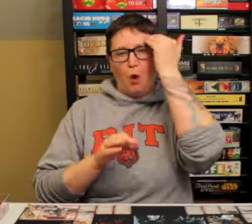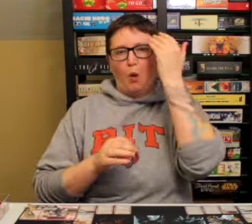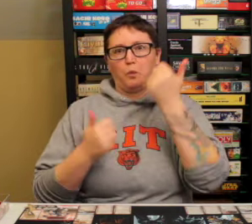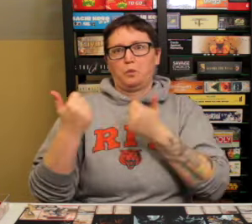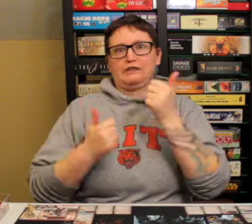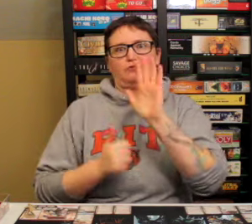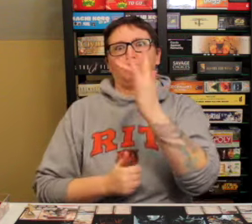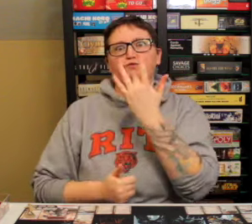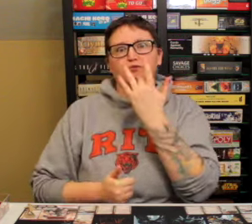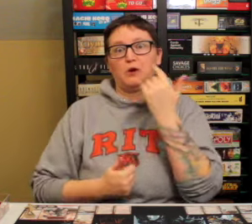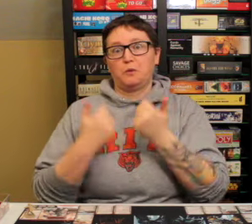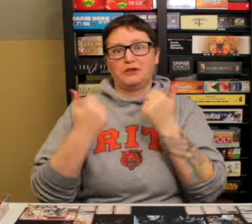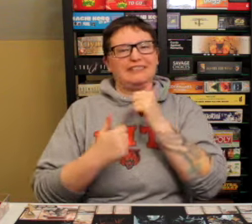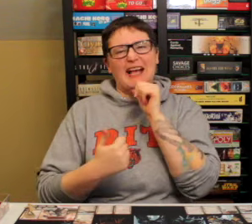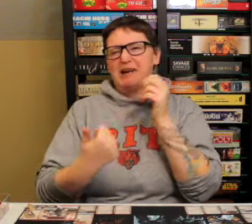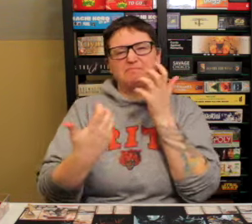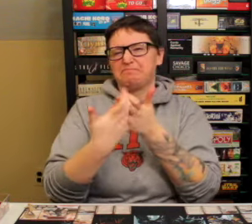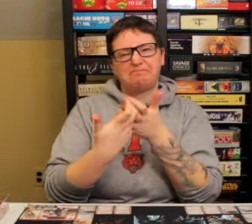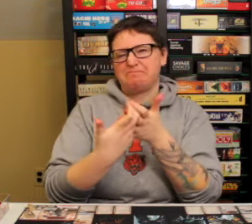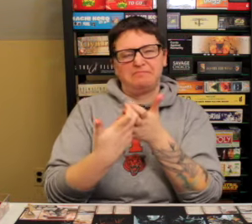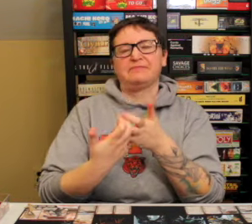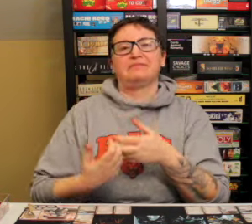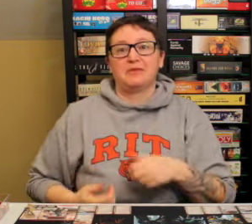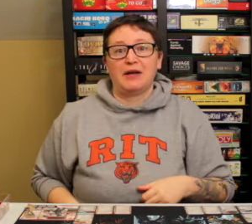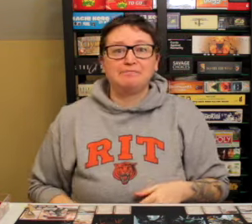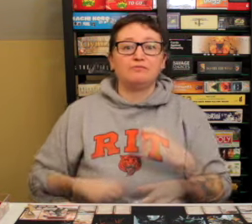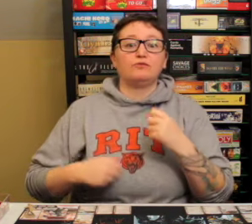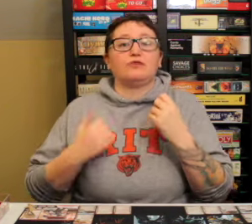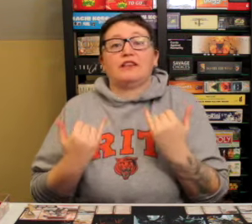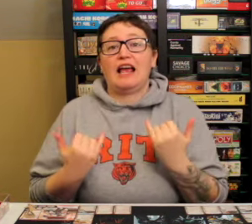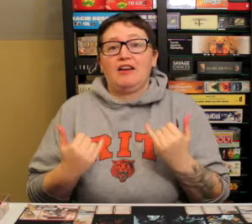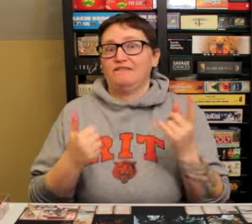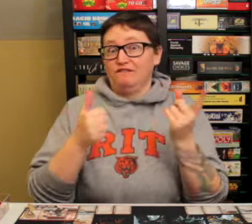So that's really important to know is what are your preferences and what will fit that or won't.